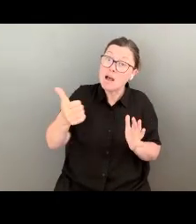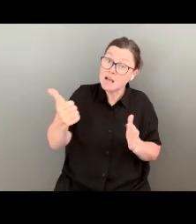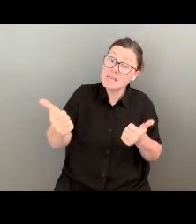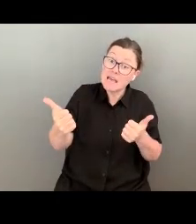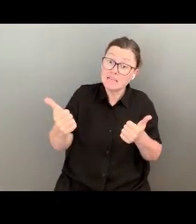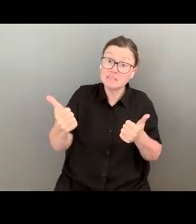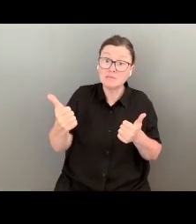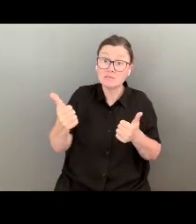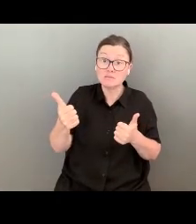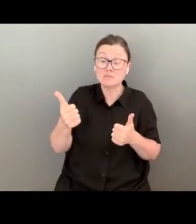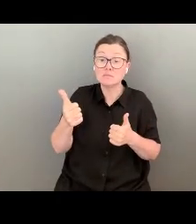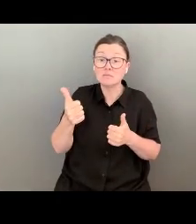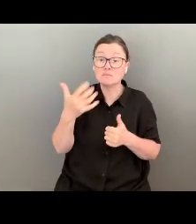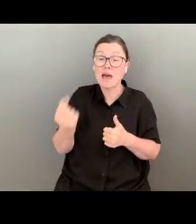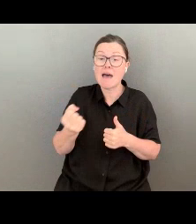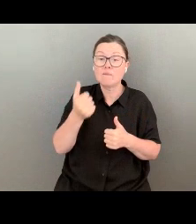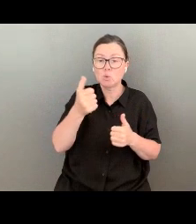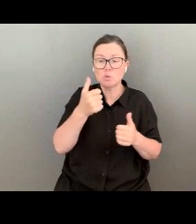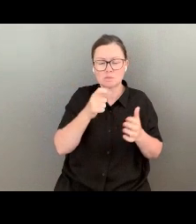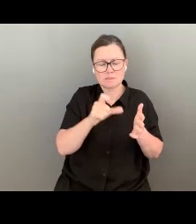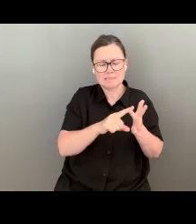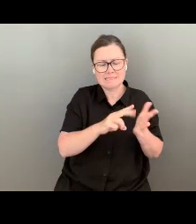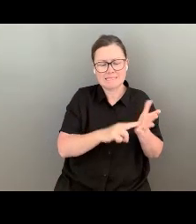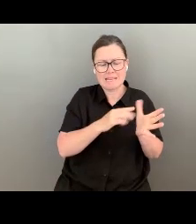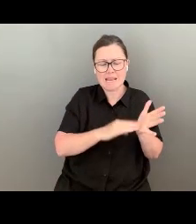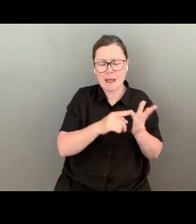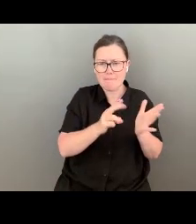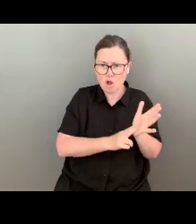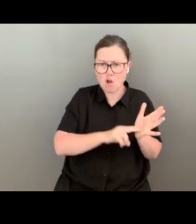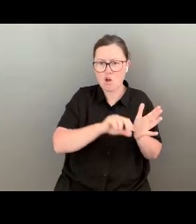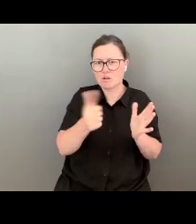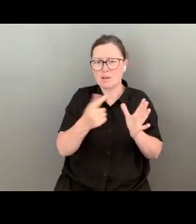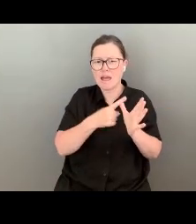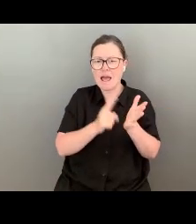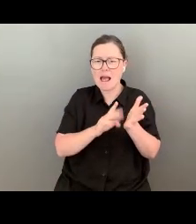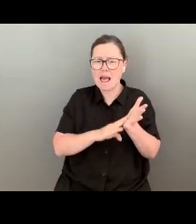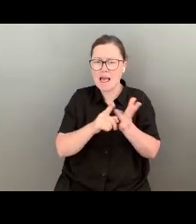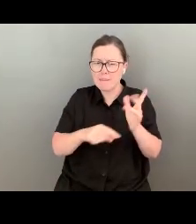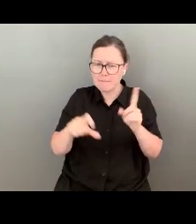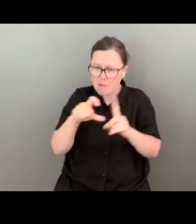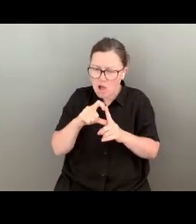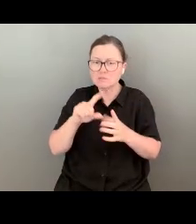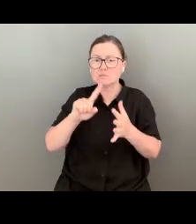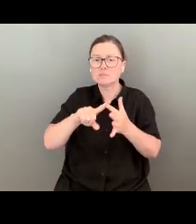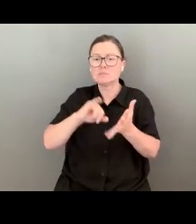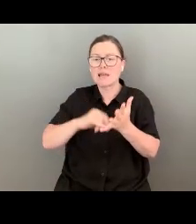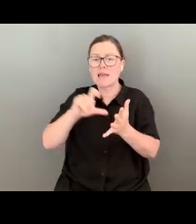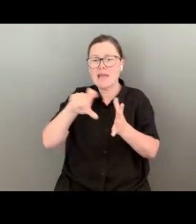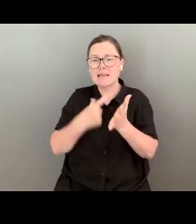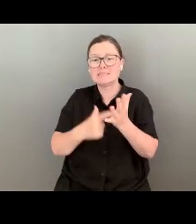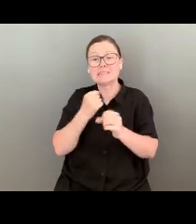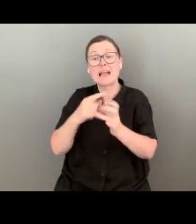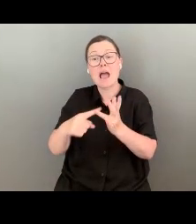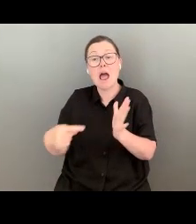sort of escargot thing that's worth hunting out. But they sell out very, very quickly